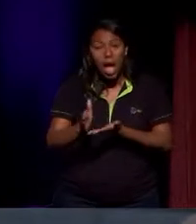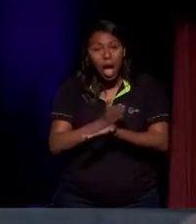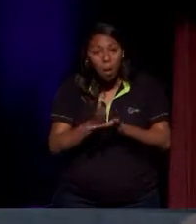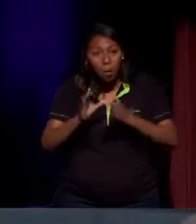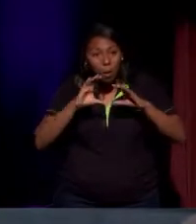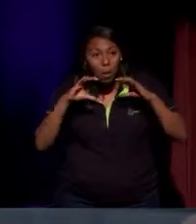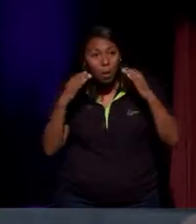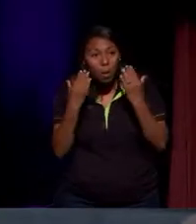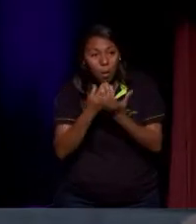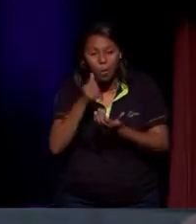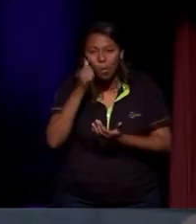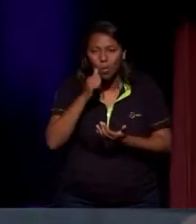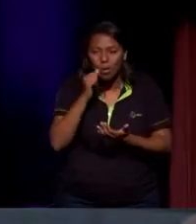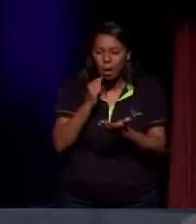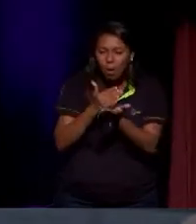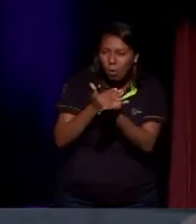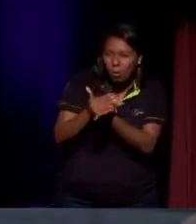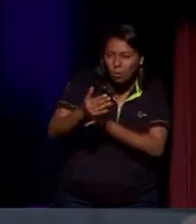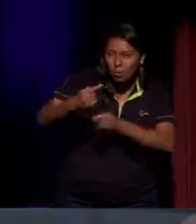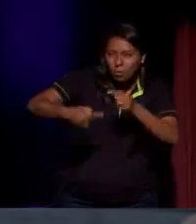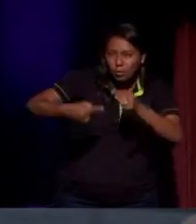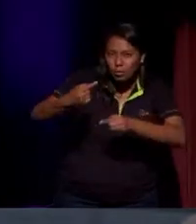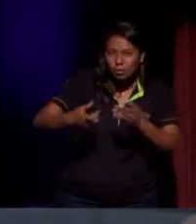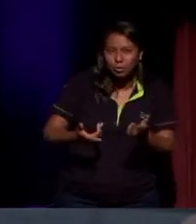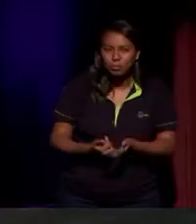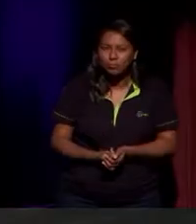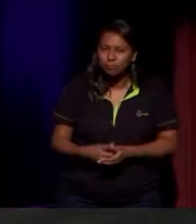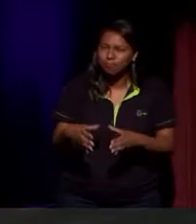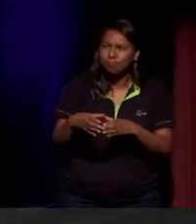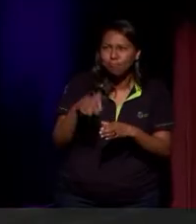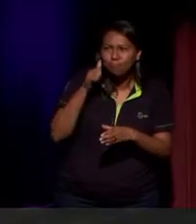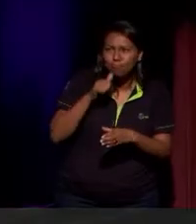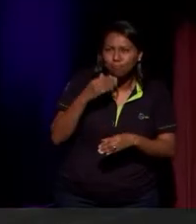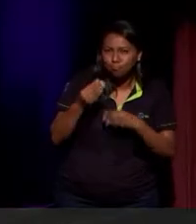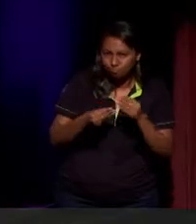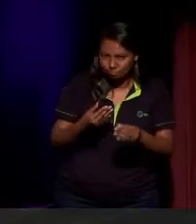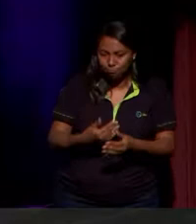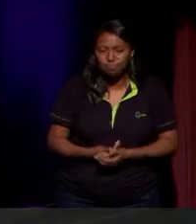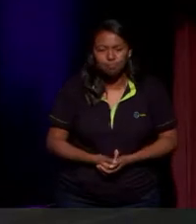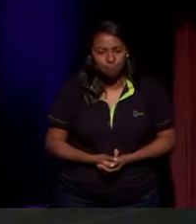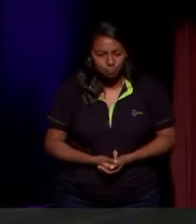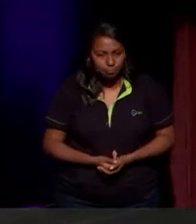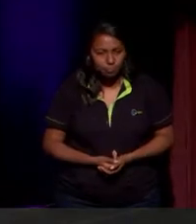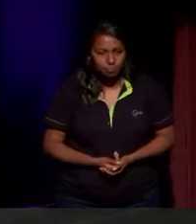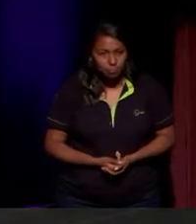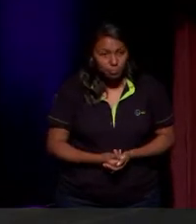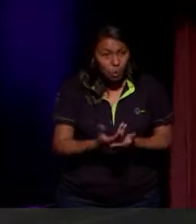and we started to discuss the issue of women. In our case, at the Center for African Studies,